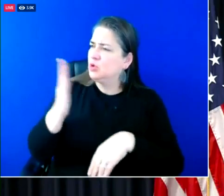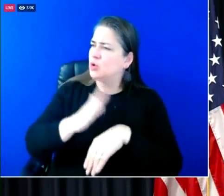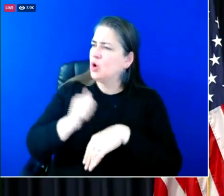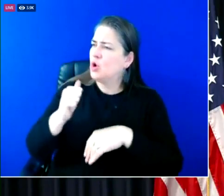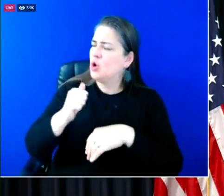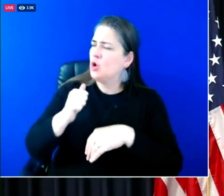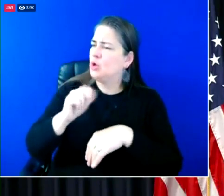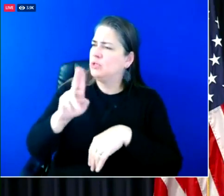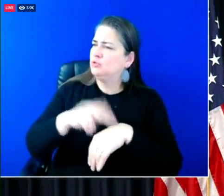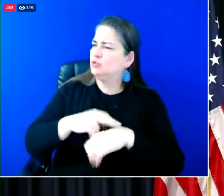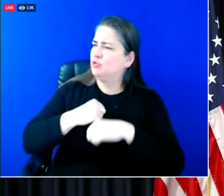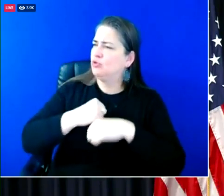on alert